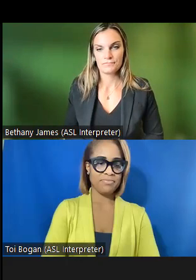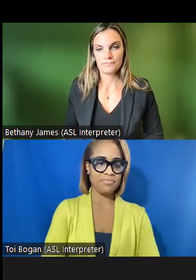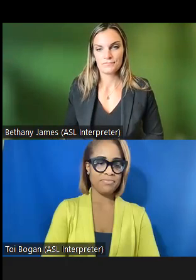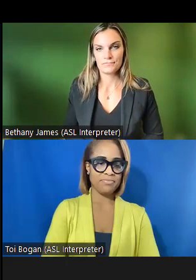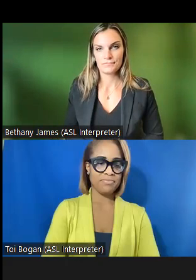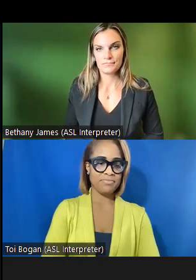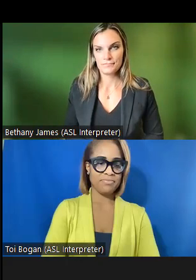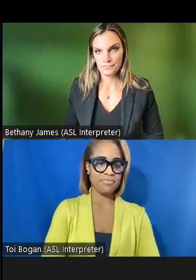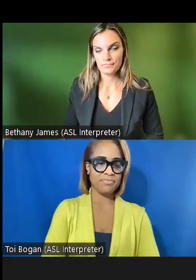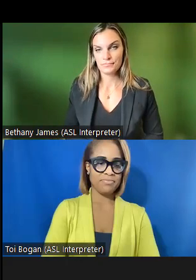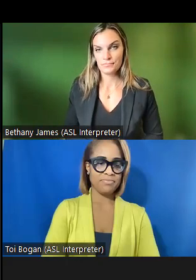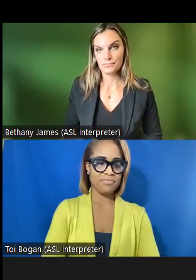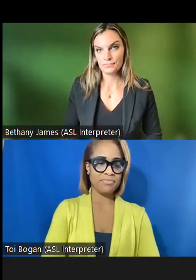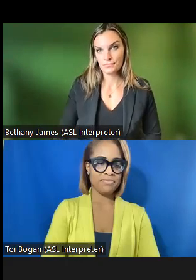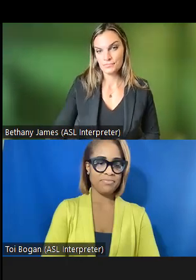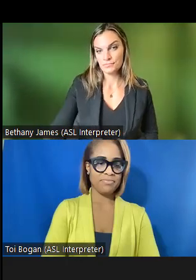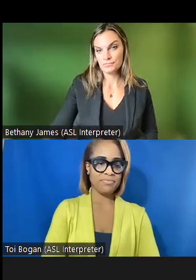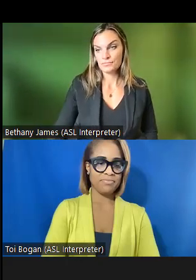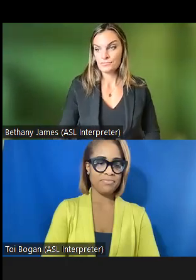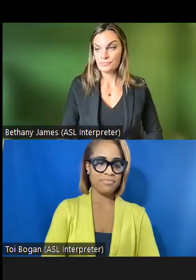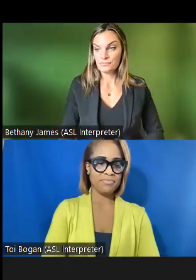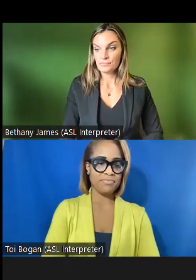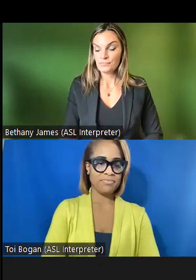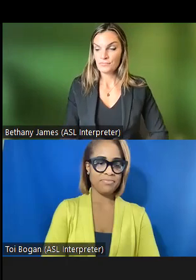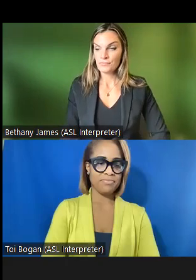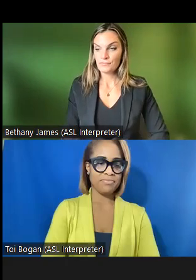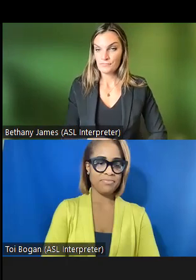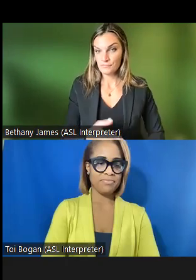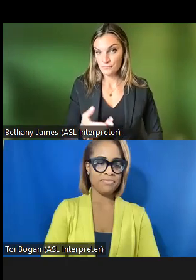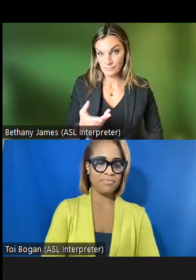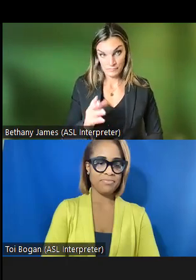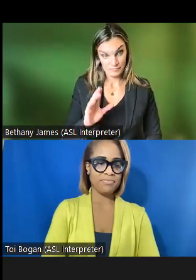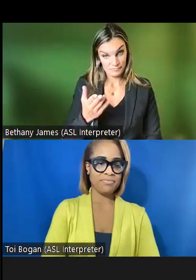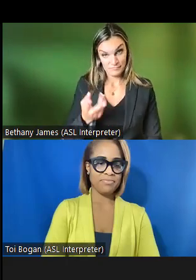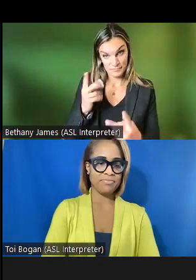Okay. Is there those are the only two questions there.